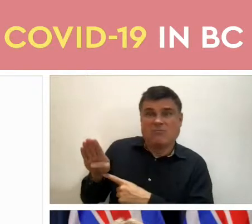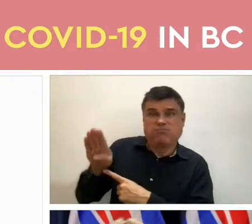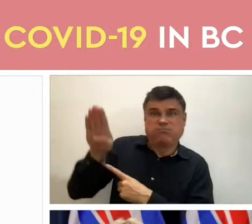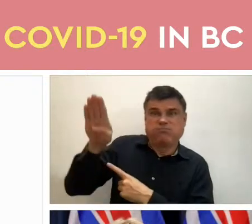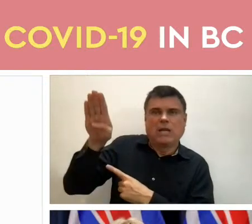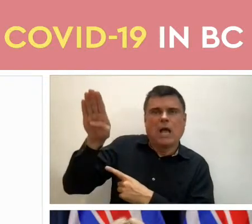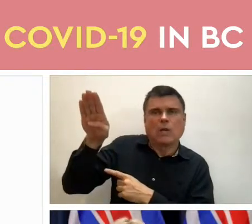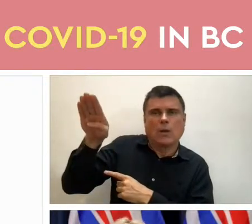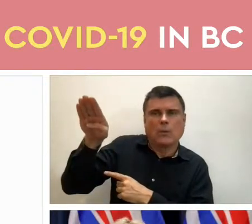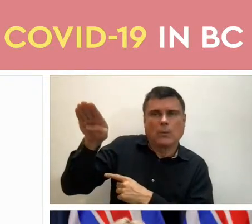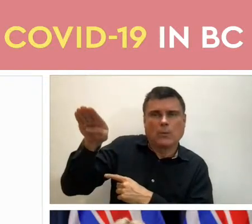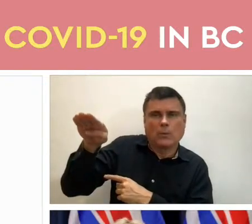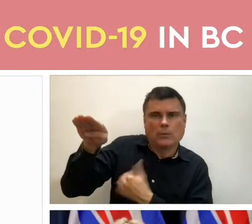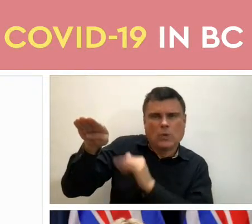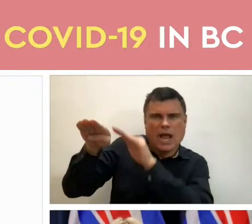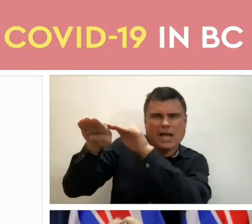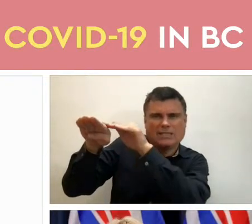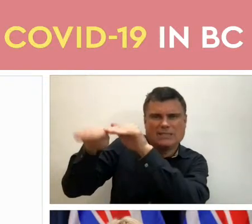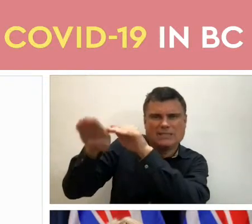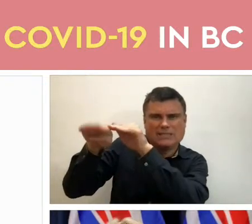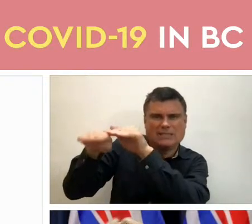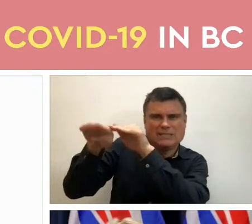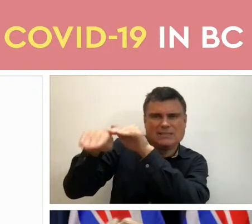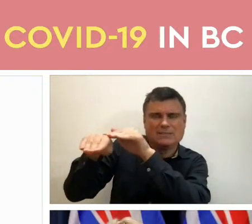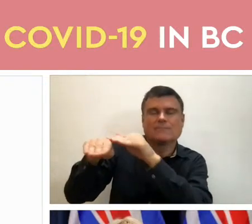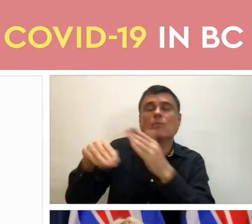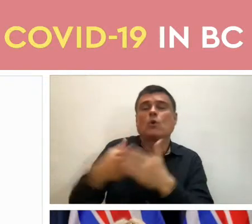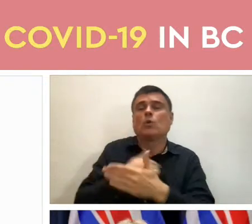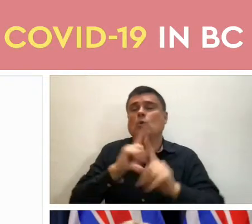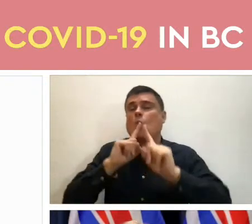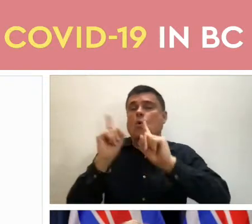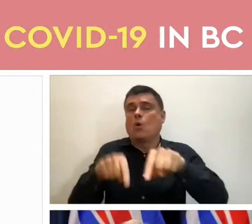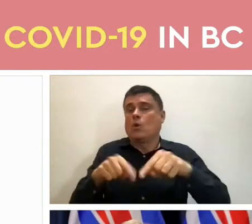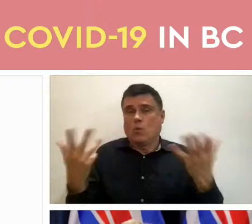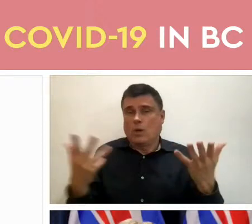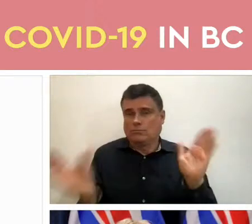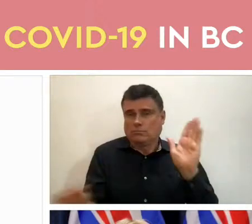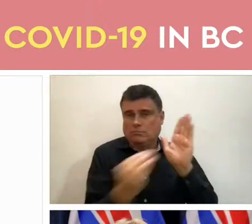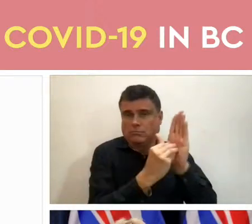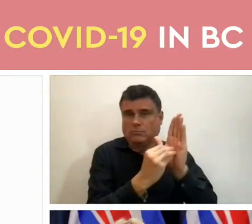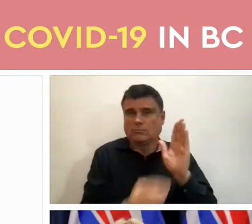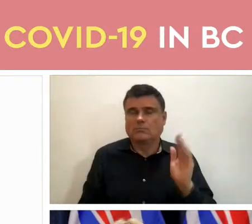around personal gatherings will